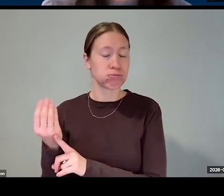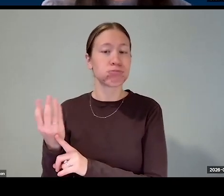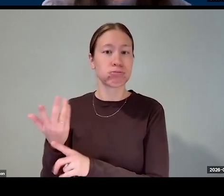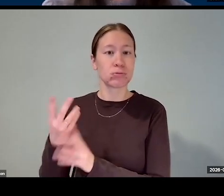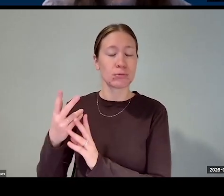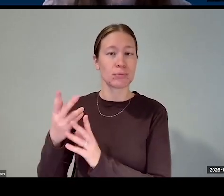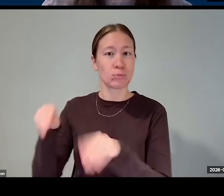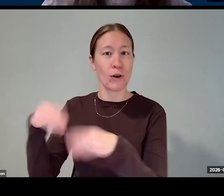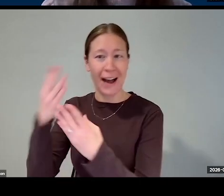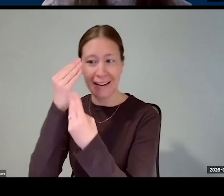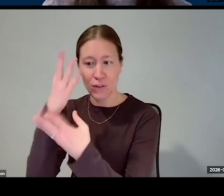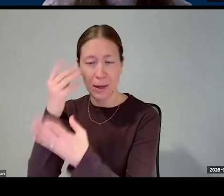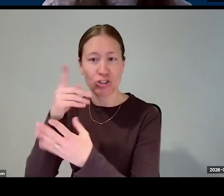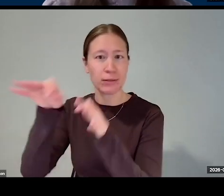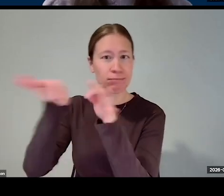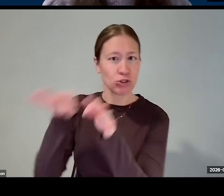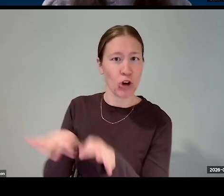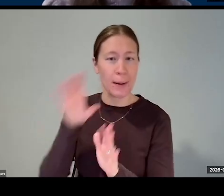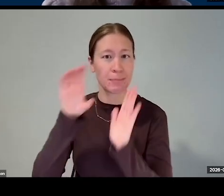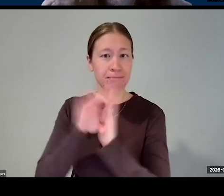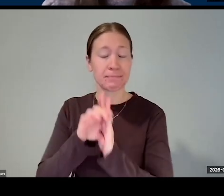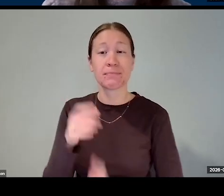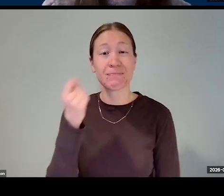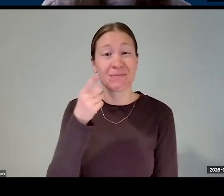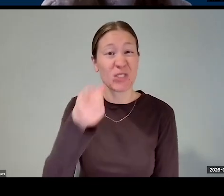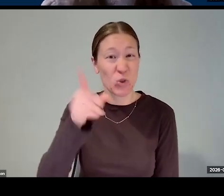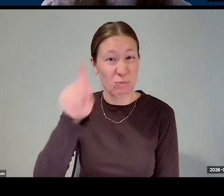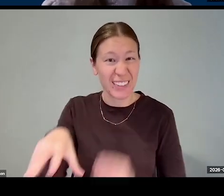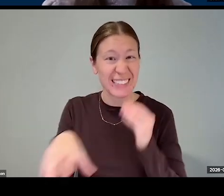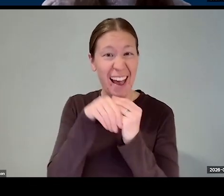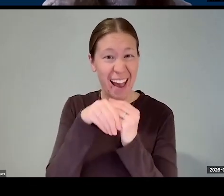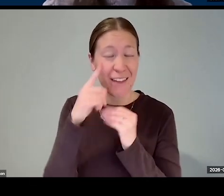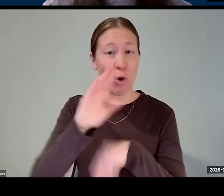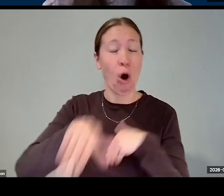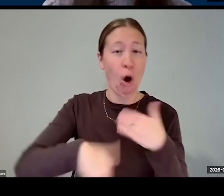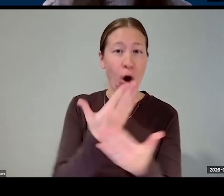And this is something you need to add to all informative non-decorative visuals.